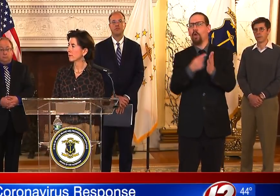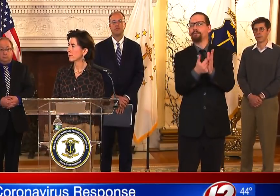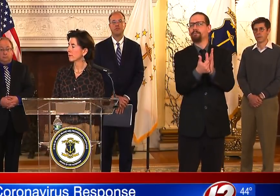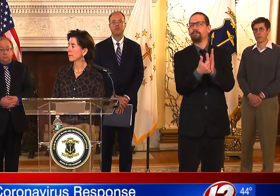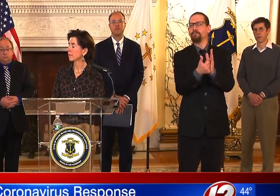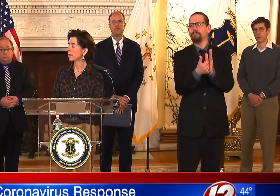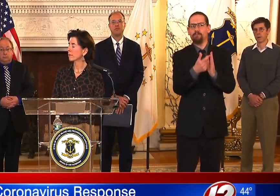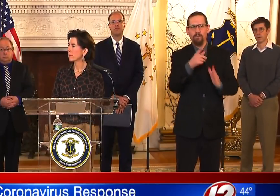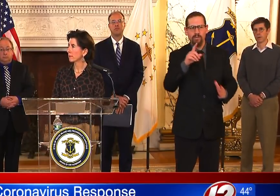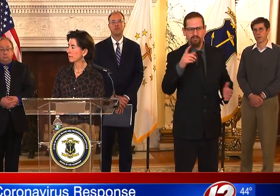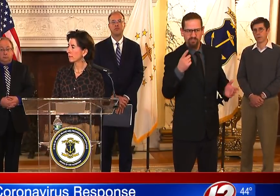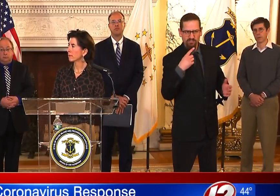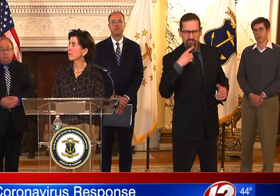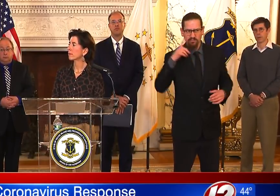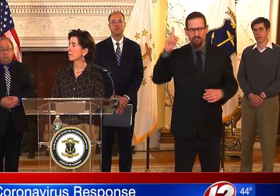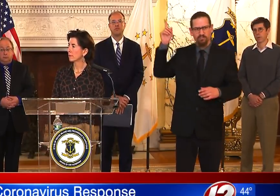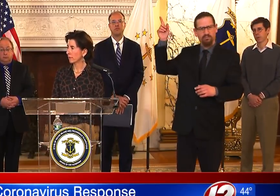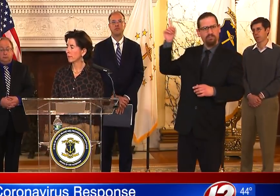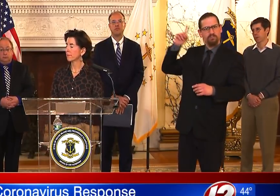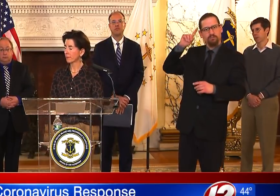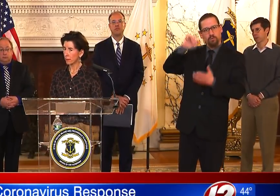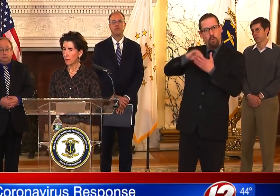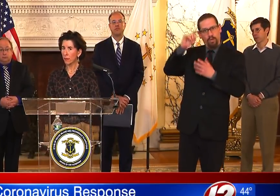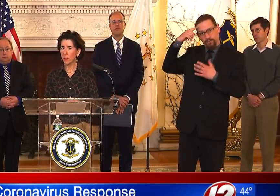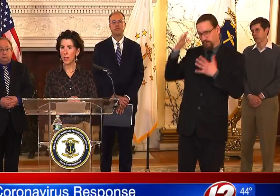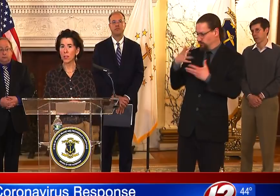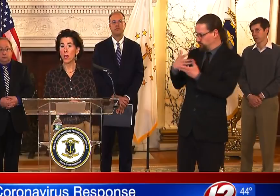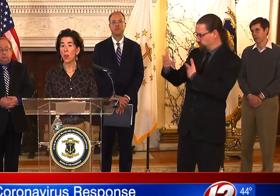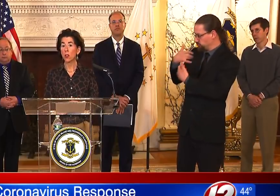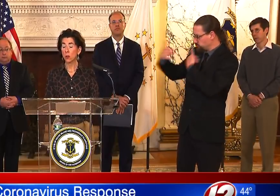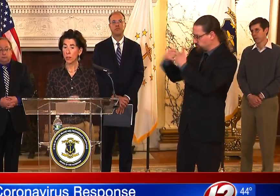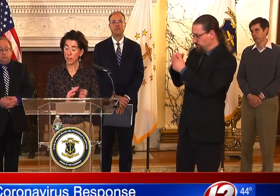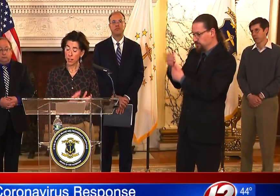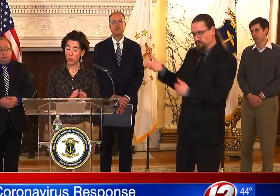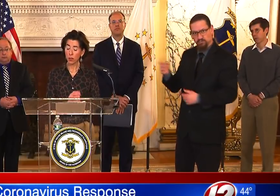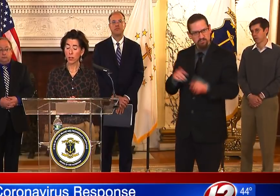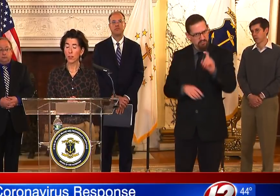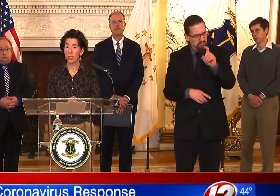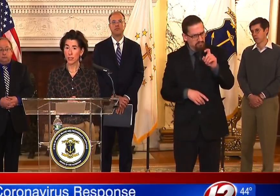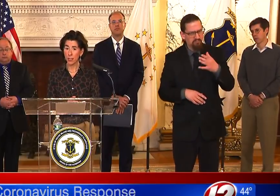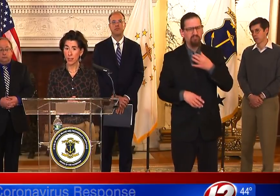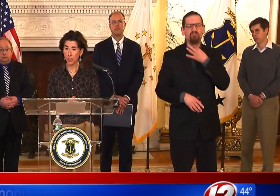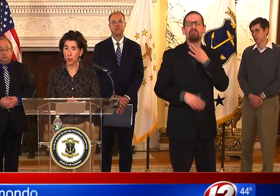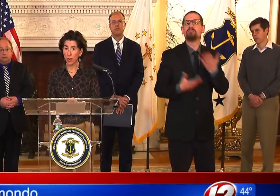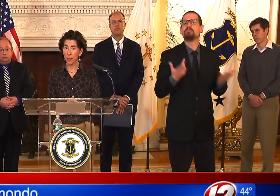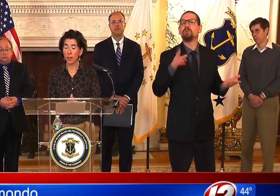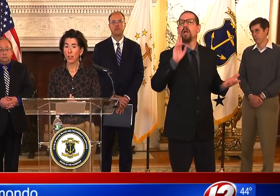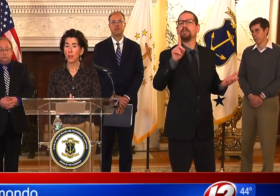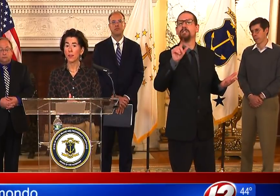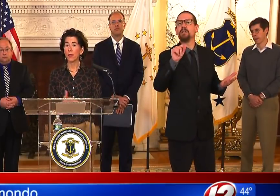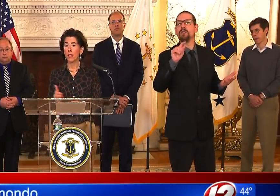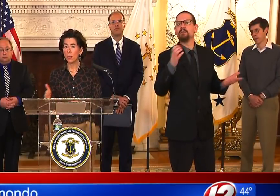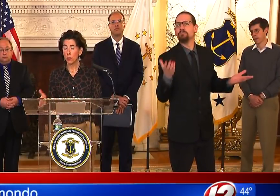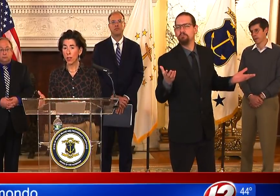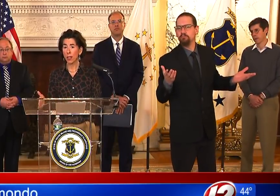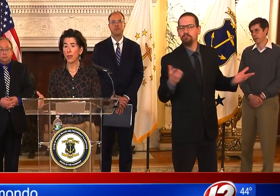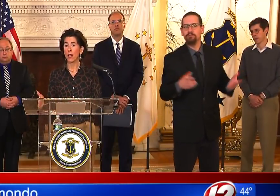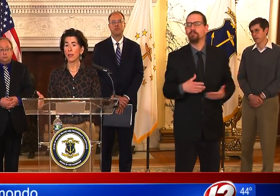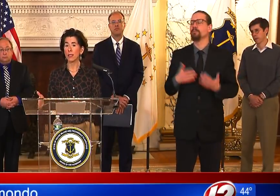NEW YORK. AFTER SPEAKING WITH YOU, HE DID THIS. CAN YOU ELABORATE ON THE PROCESS OF THE EXECUTIVE ORDER, WHO WAS